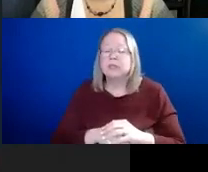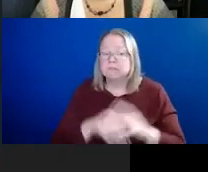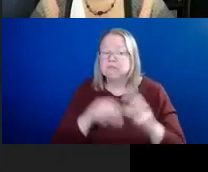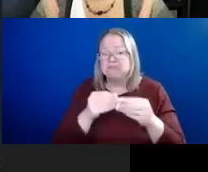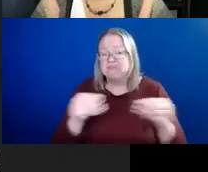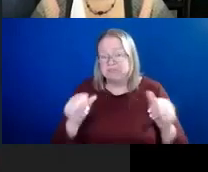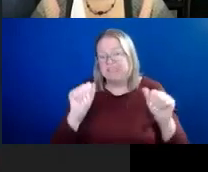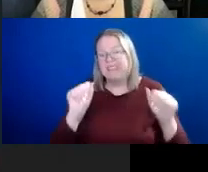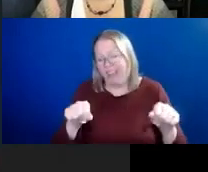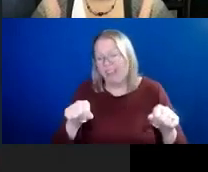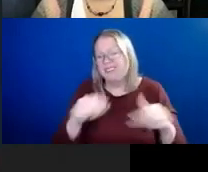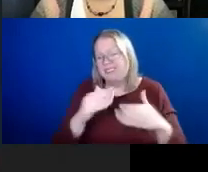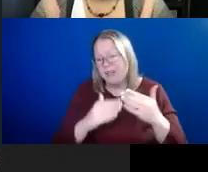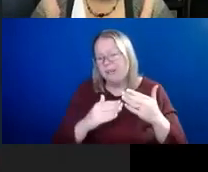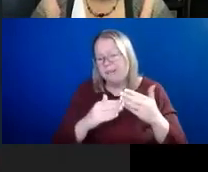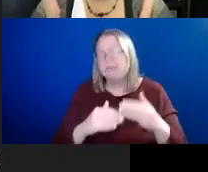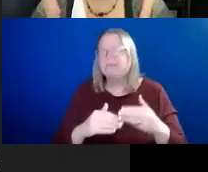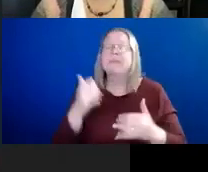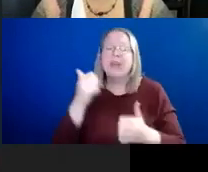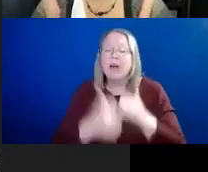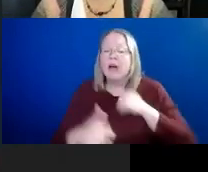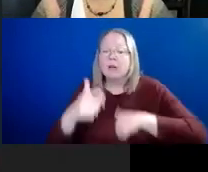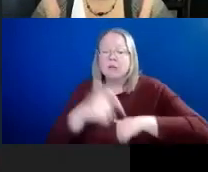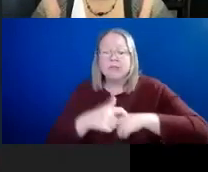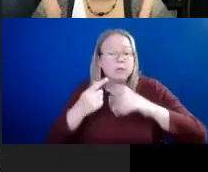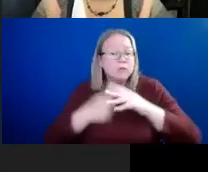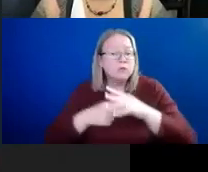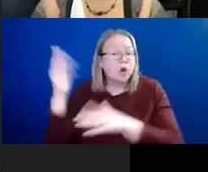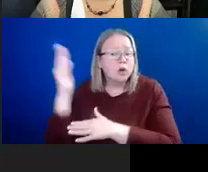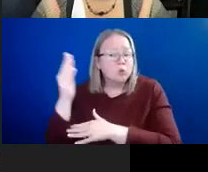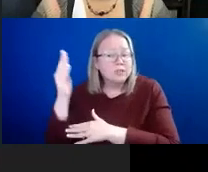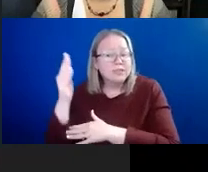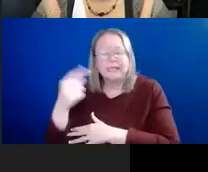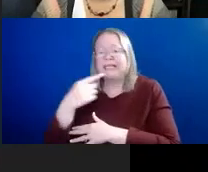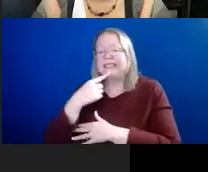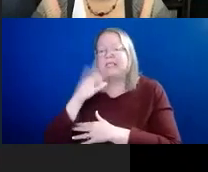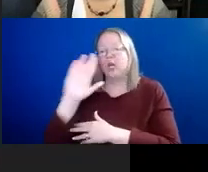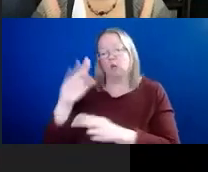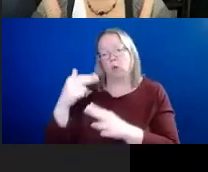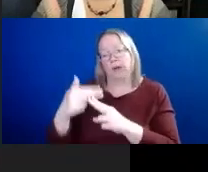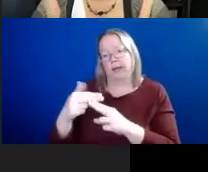13:22:37 For every time you start presenting you can say your name. If someone is just